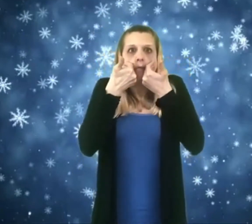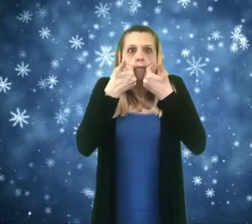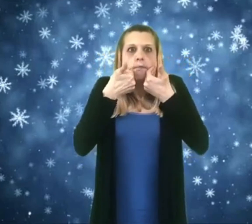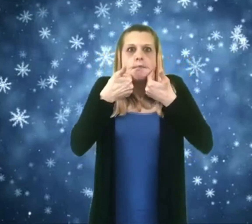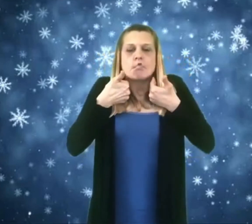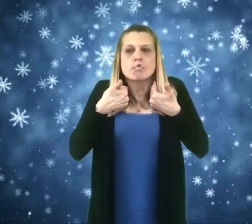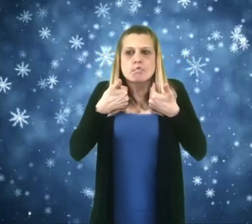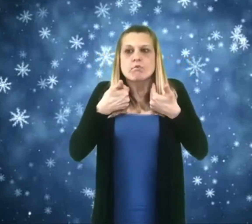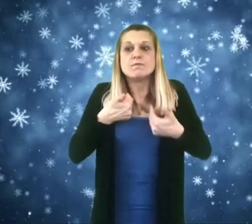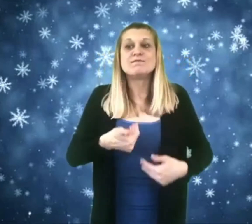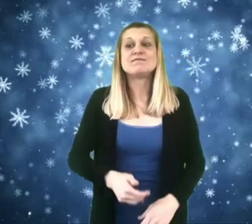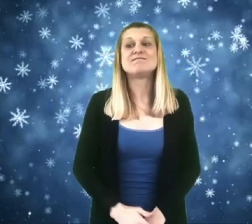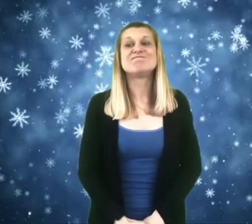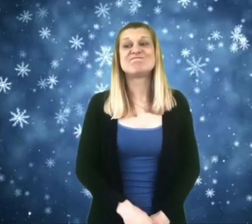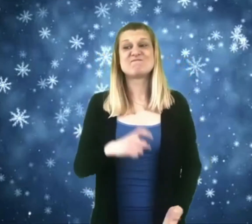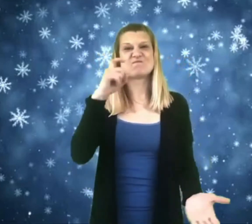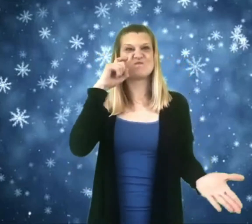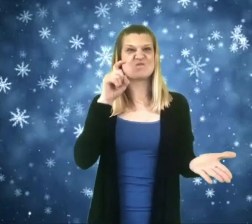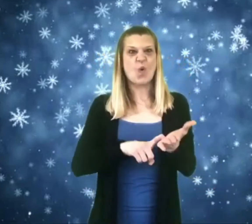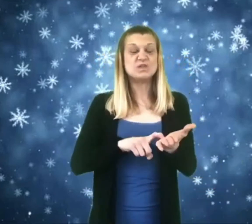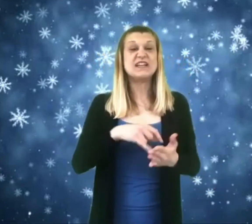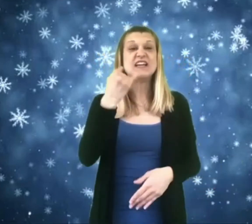that you could see the shapes of the bones underneath.